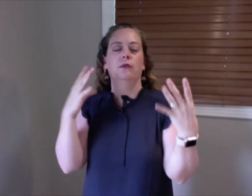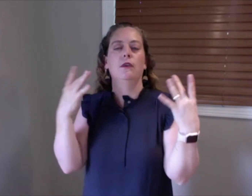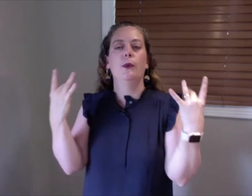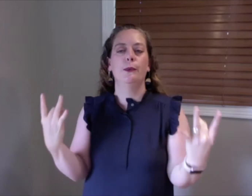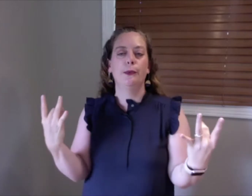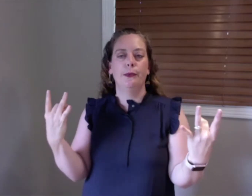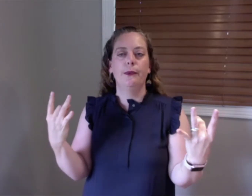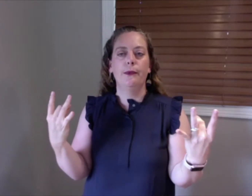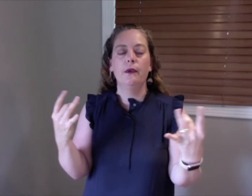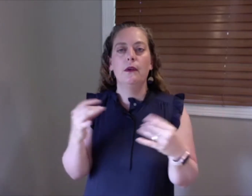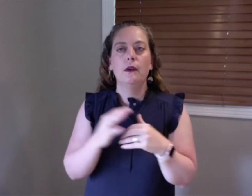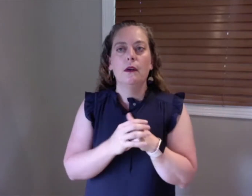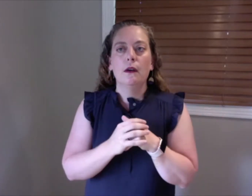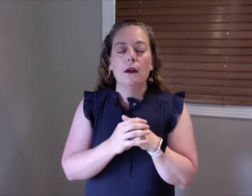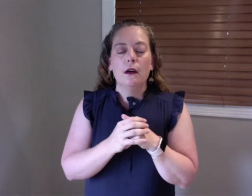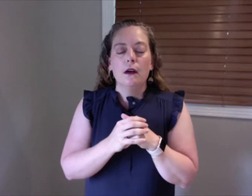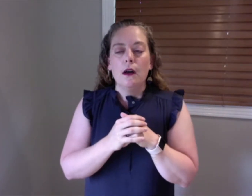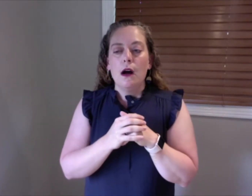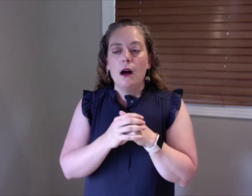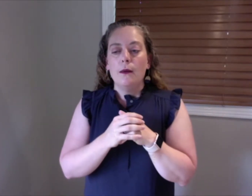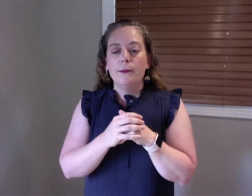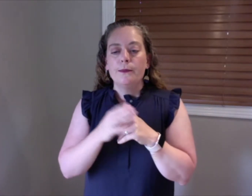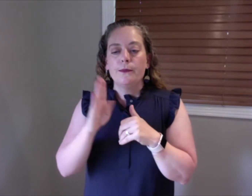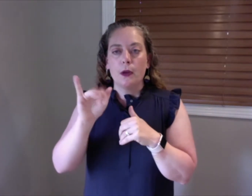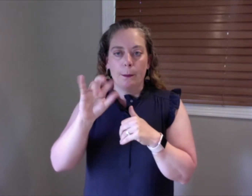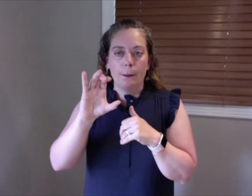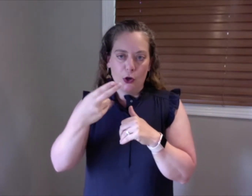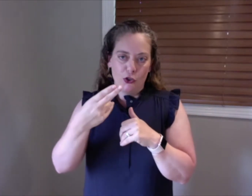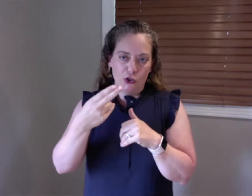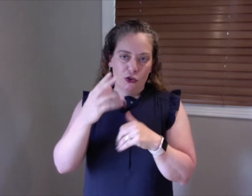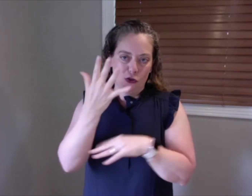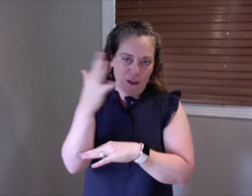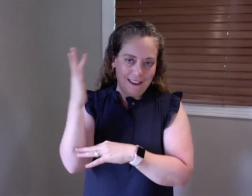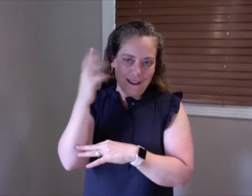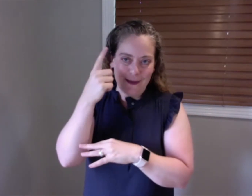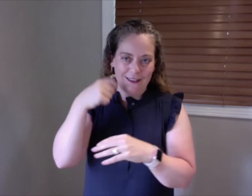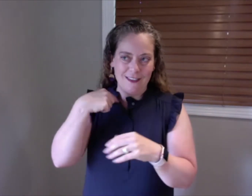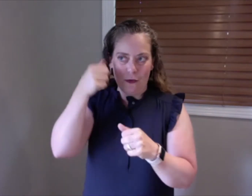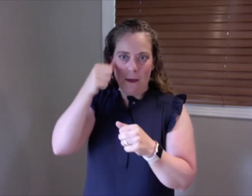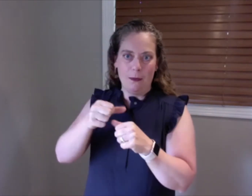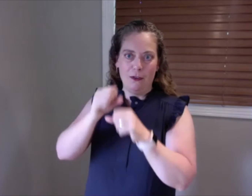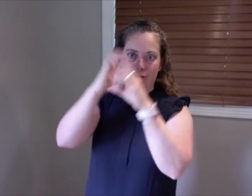disconnecting from the world and getting re-grounded with nature